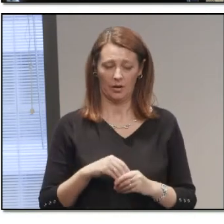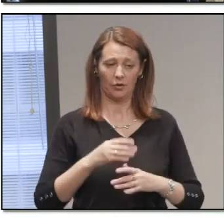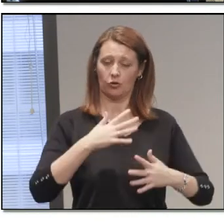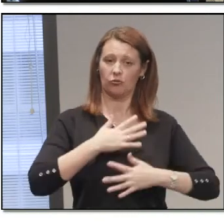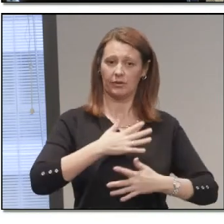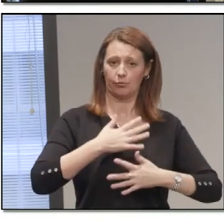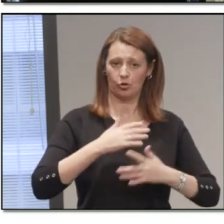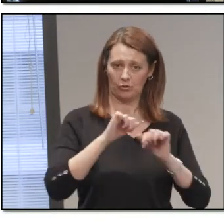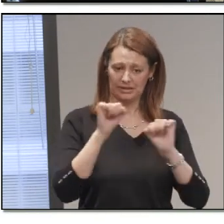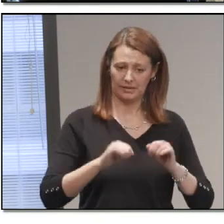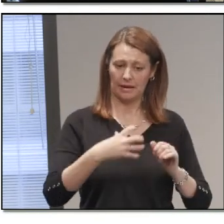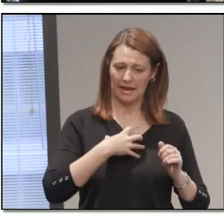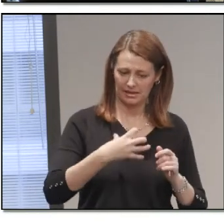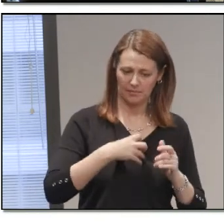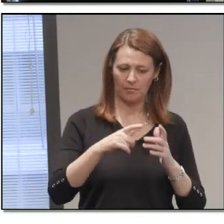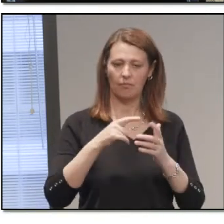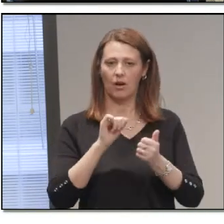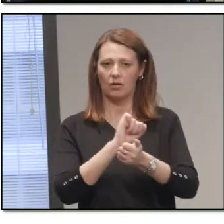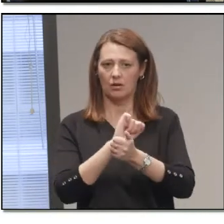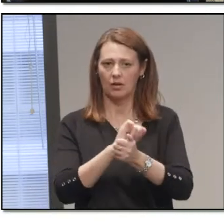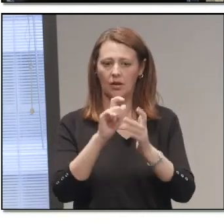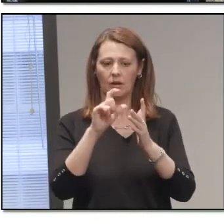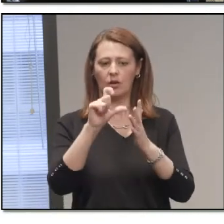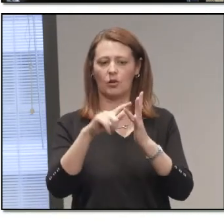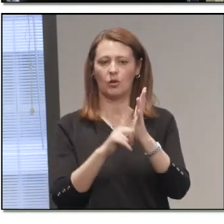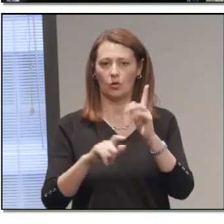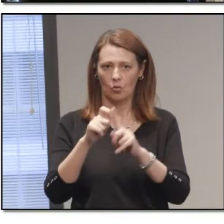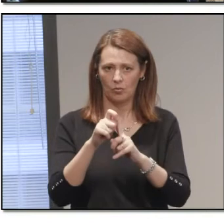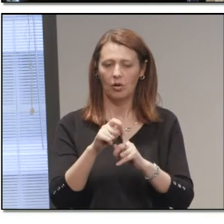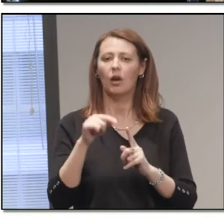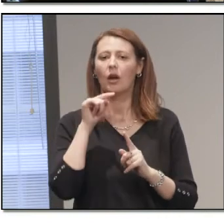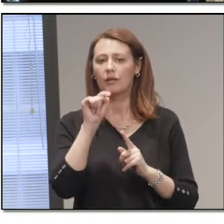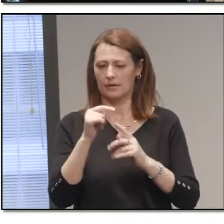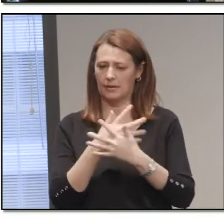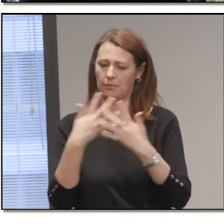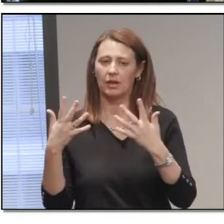system, asthma, chronic obstructive pulmonary disease, have major environmental components